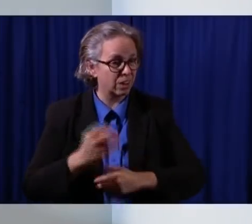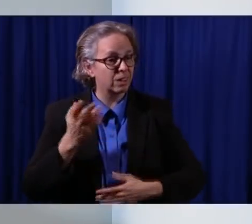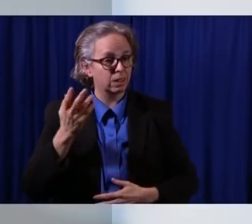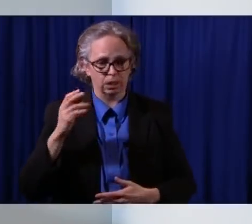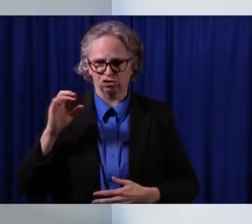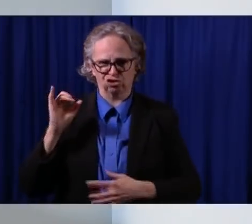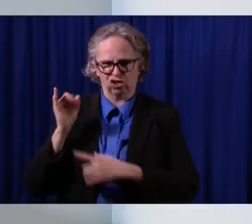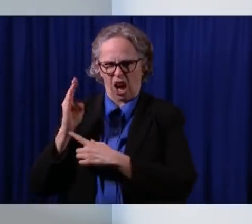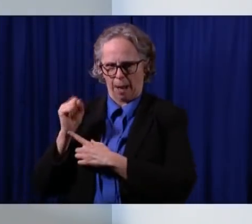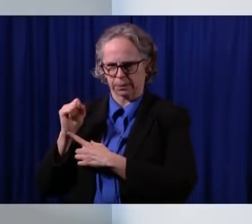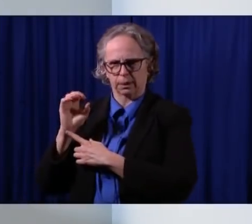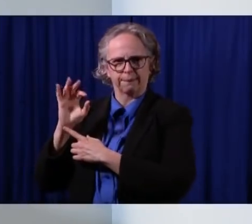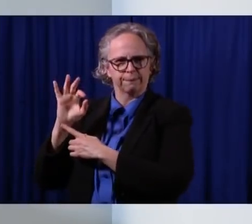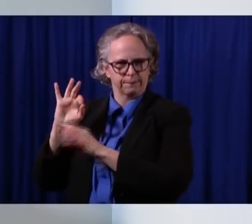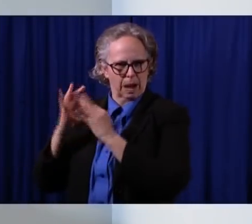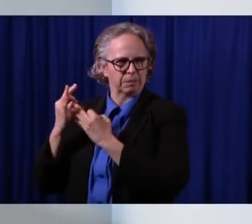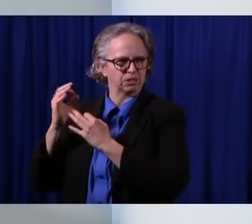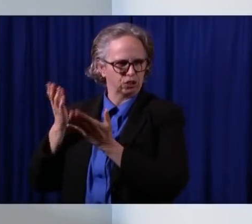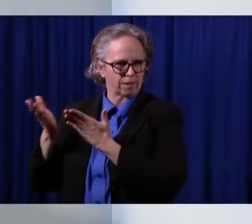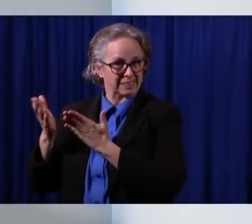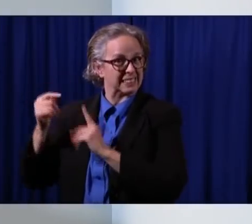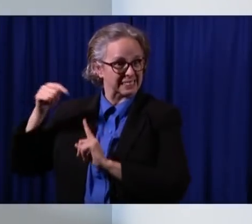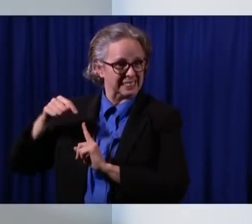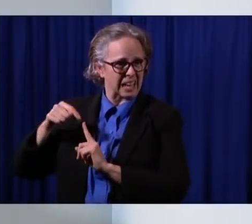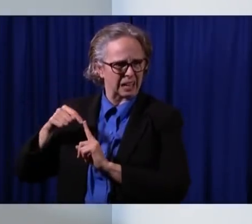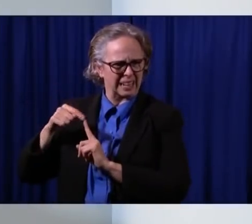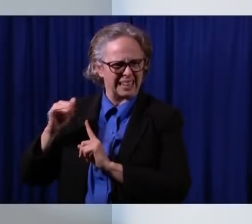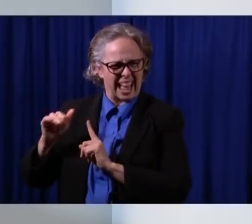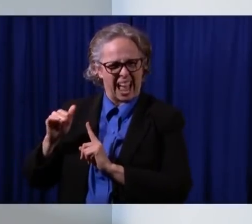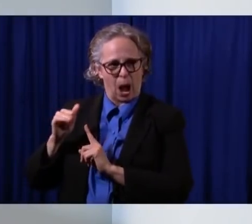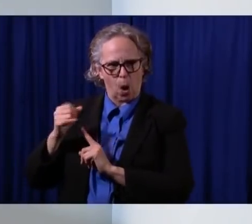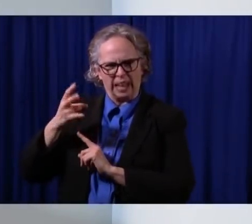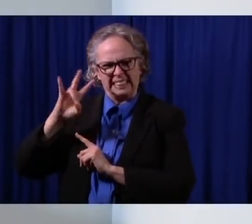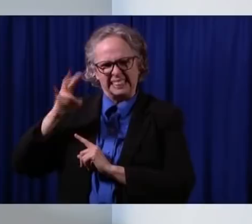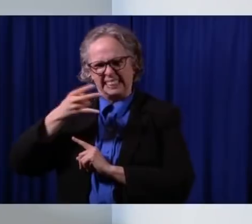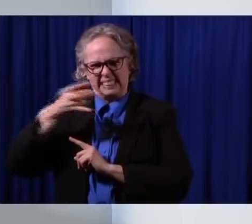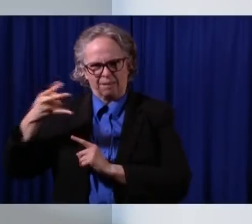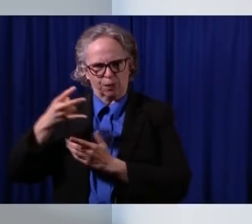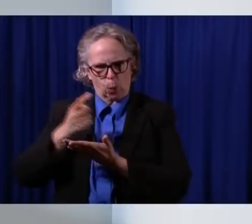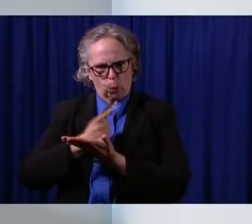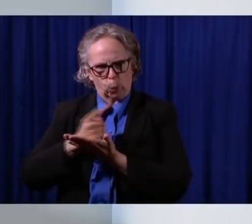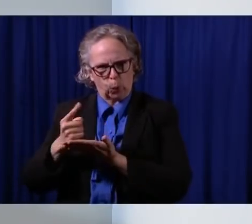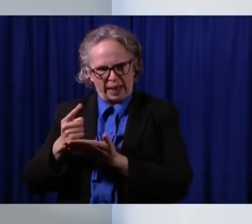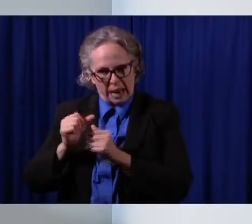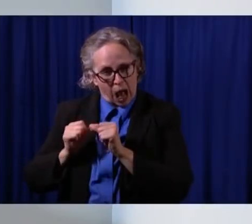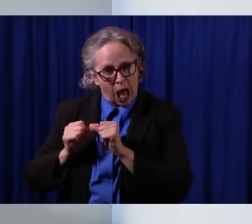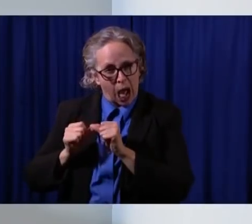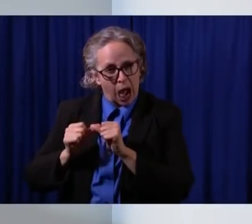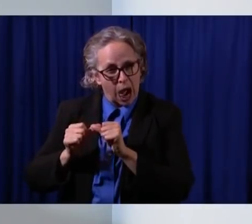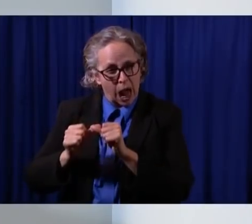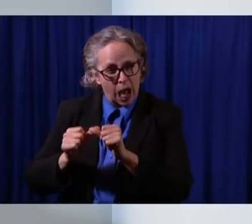AS TO WHAT IS GOING ON, AS PEOPLE ARE HEADING BACK TO WORK , THE OHIO DEPARTMENT OF JOBS AND FAMILY SERVICES RELEASED THEIR WEEKLY DATA TODAY,